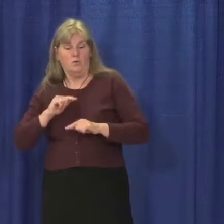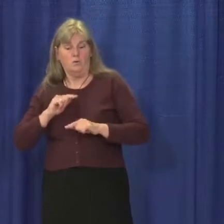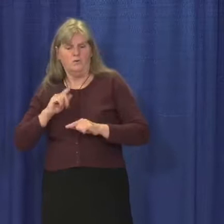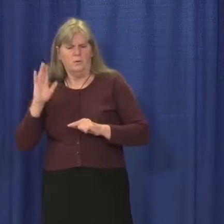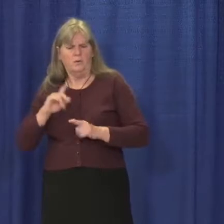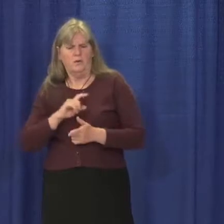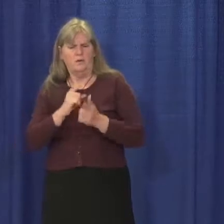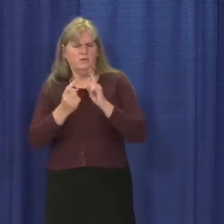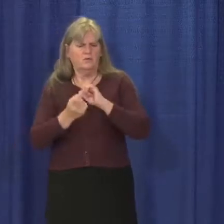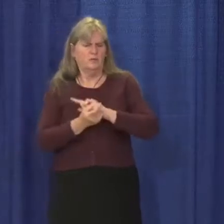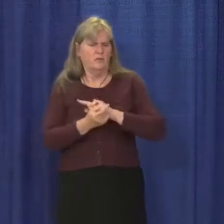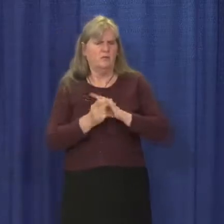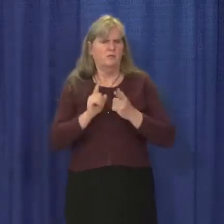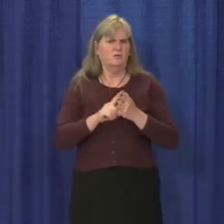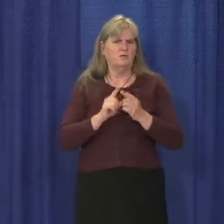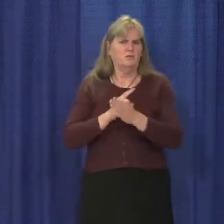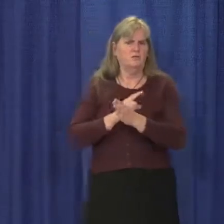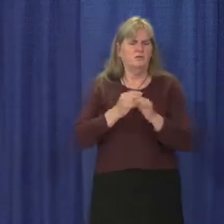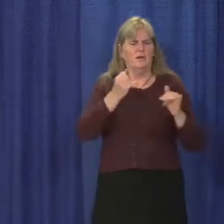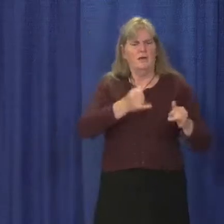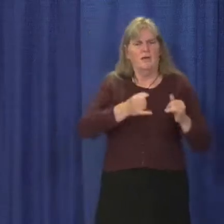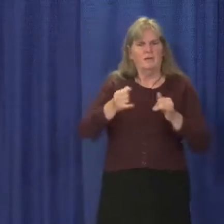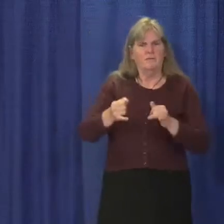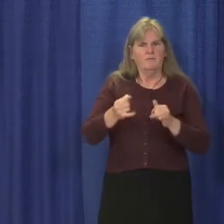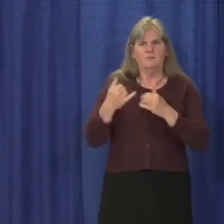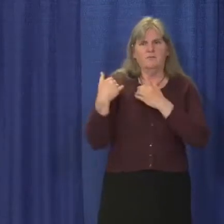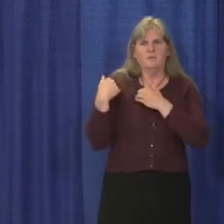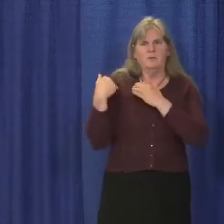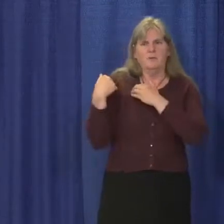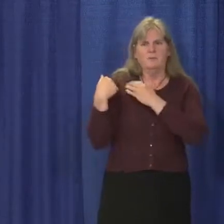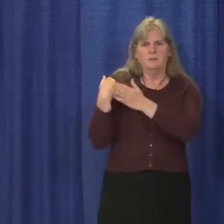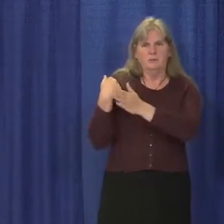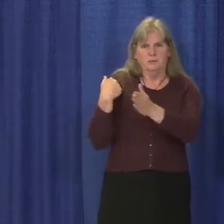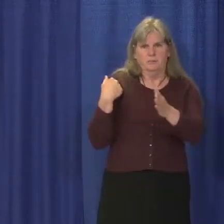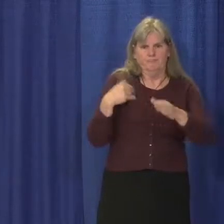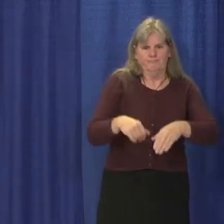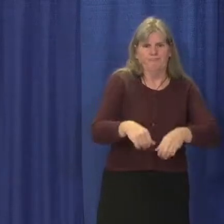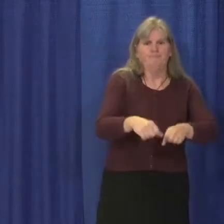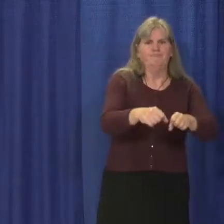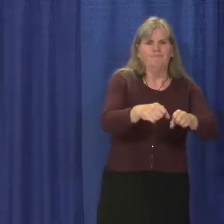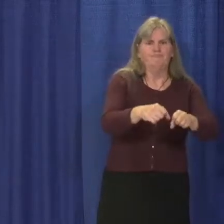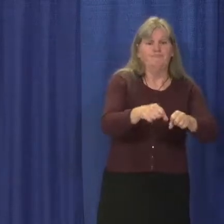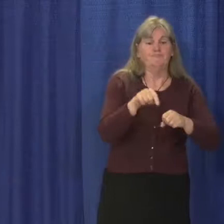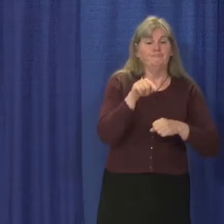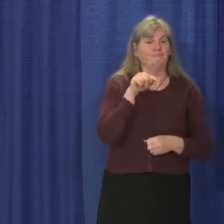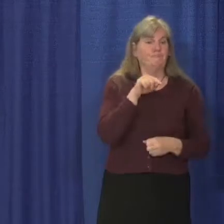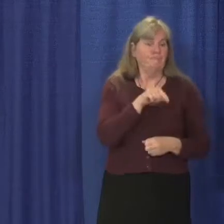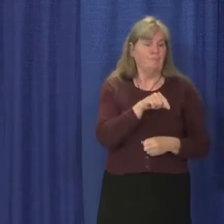a shift towards an onus on individual responsibilities. That's where the new normal is